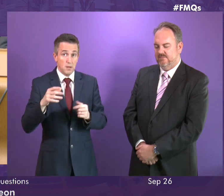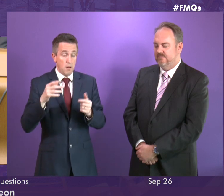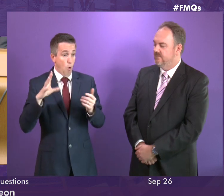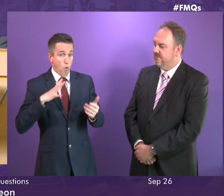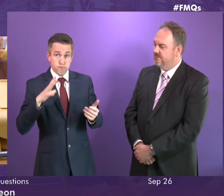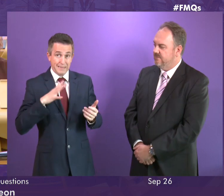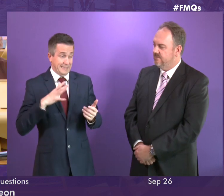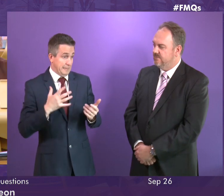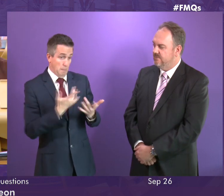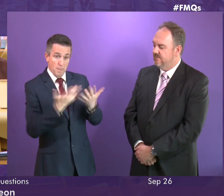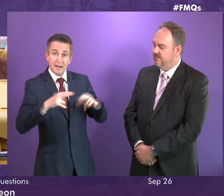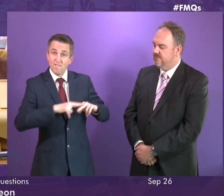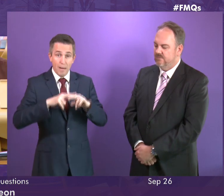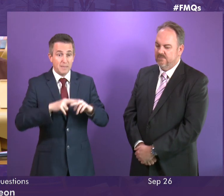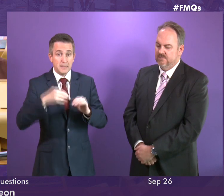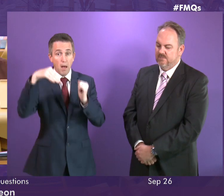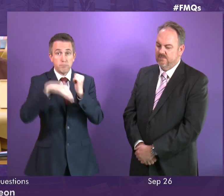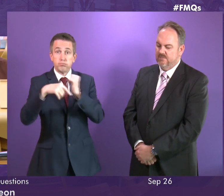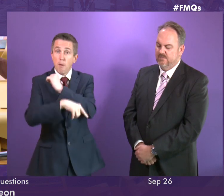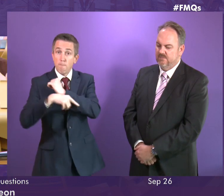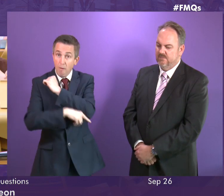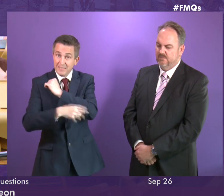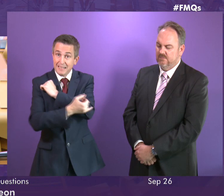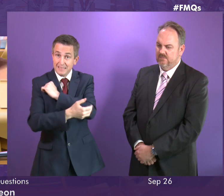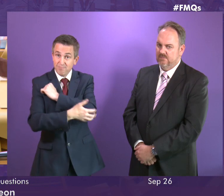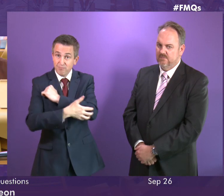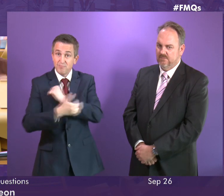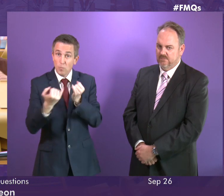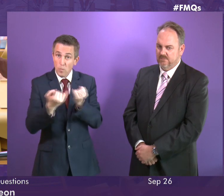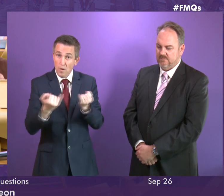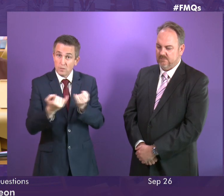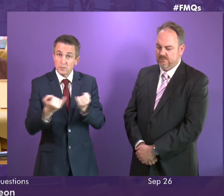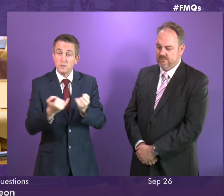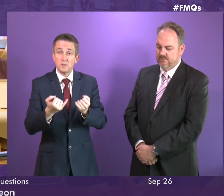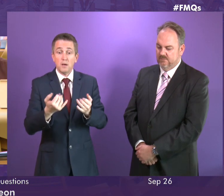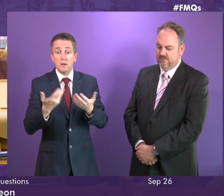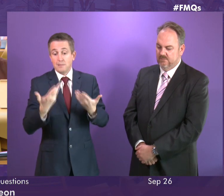of families in Scotland into poverty, with post-2015 UK Government welfare changes set